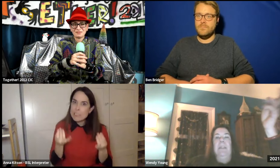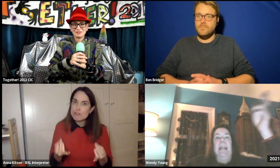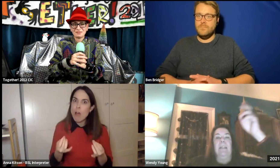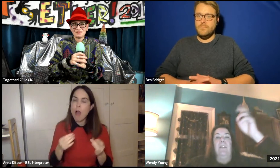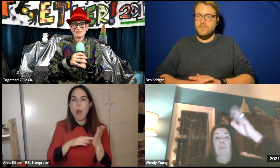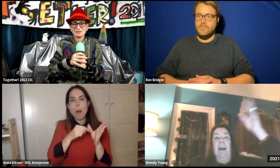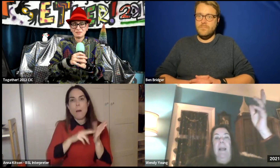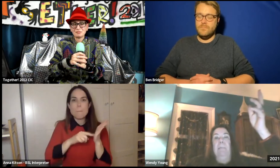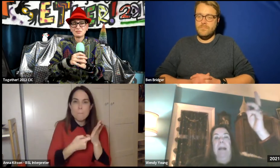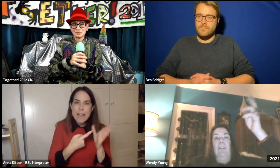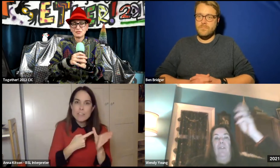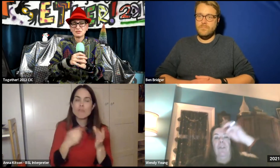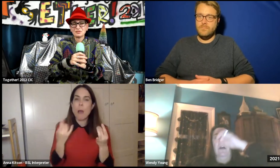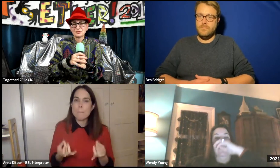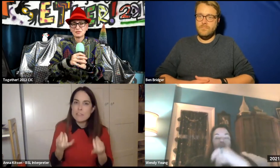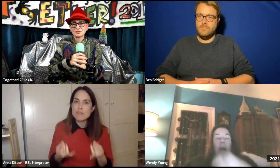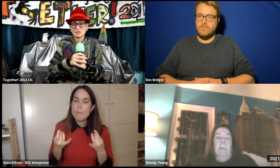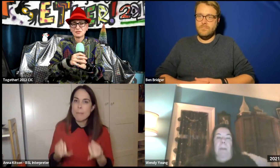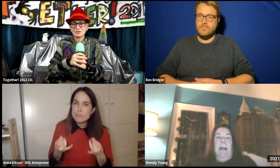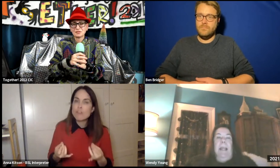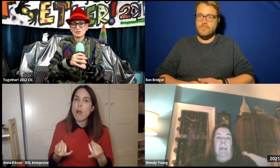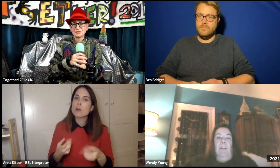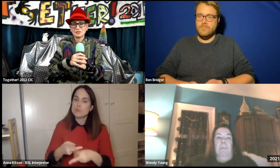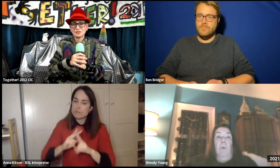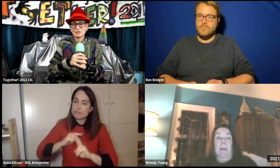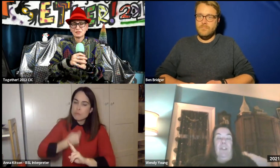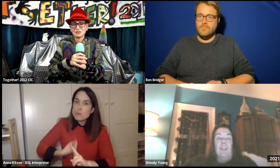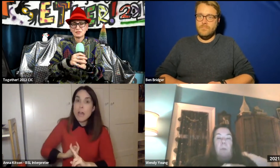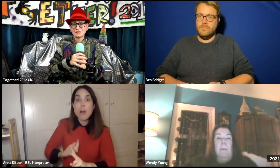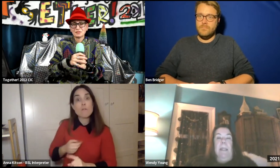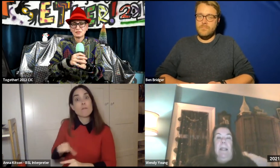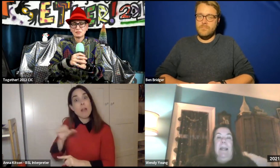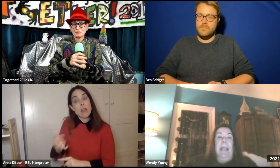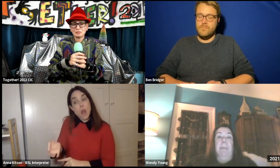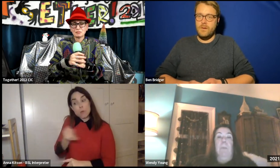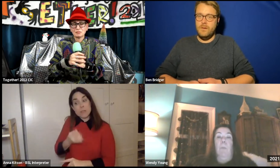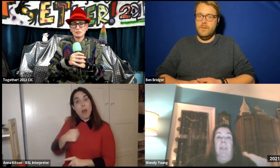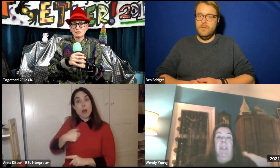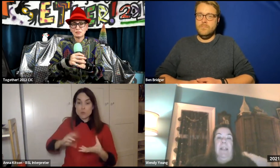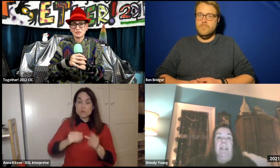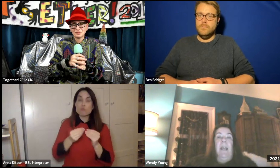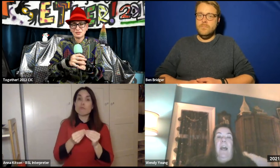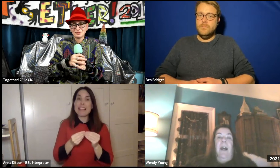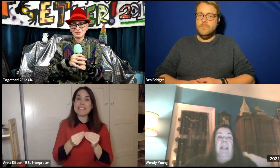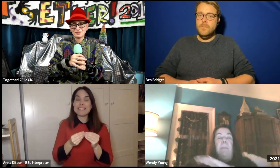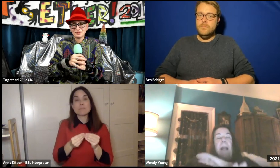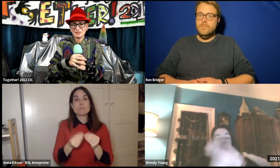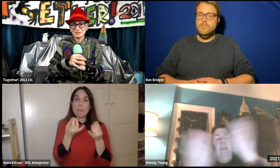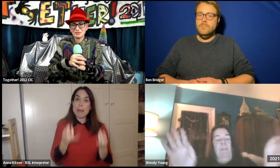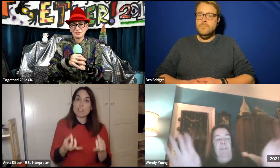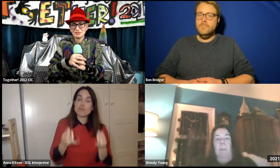This, I was asked to write a mantra by Eleanor for Magical Women and I came up with this, it